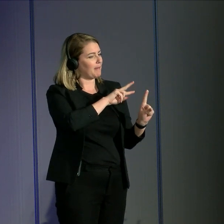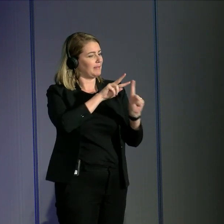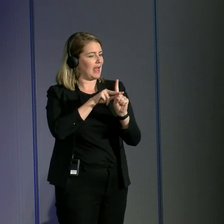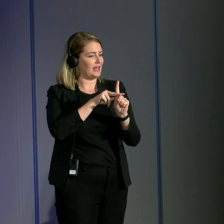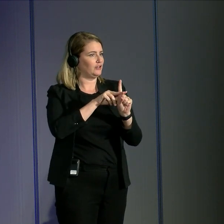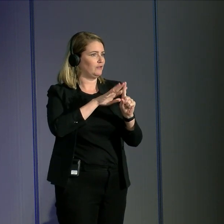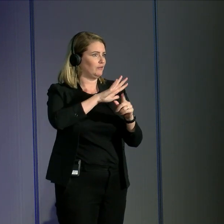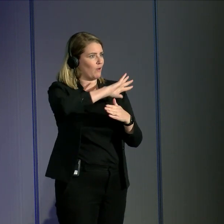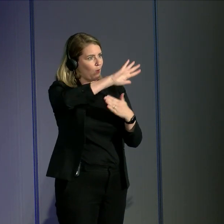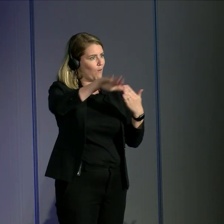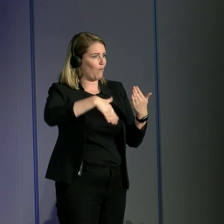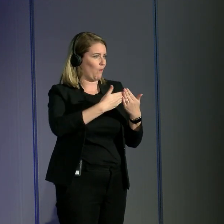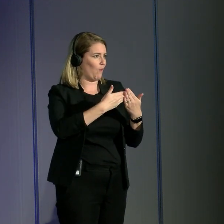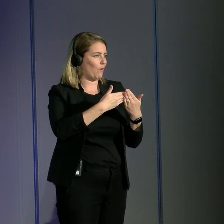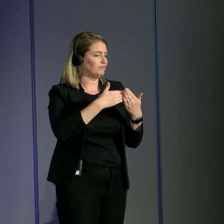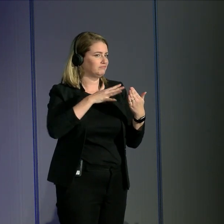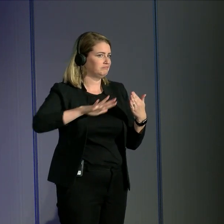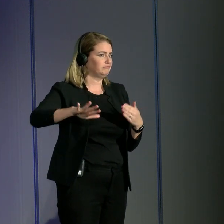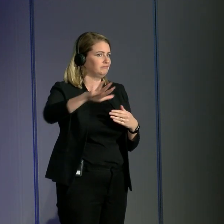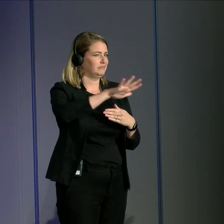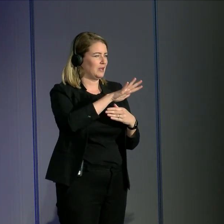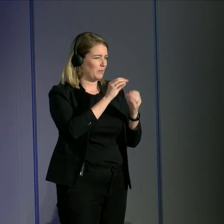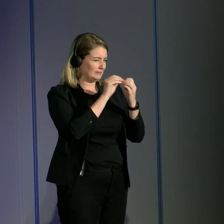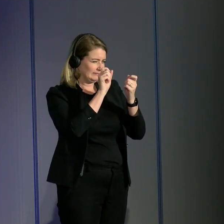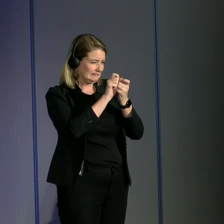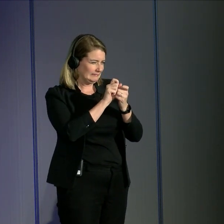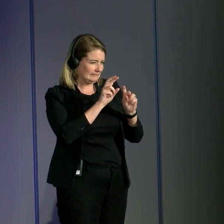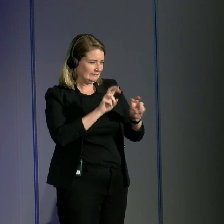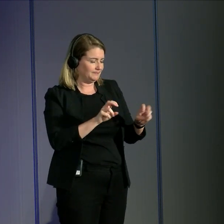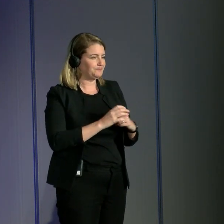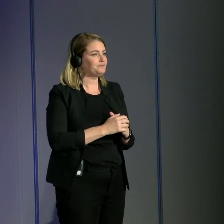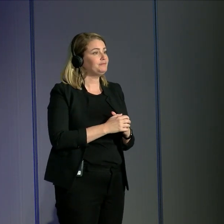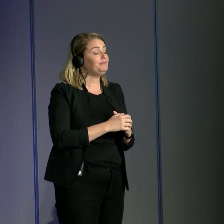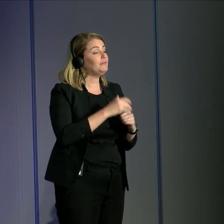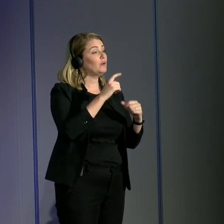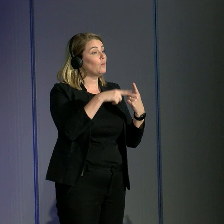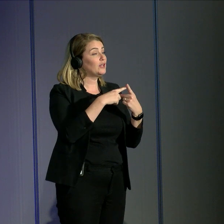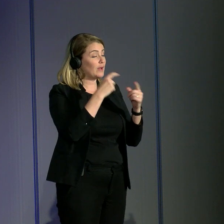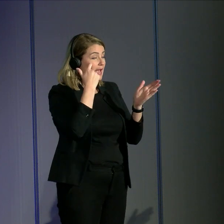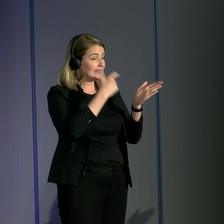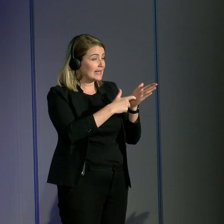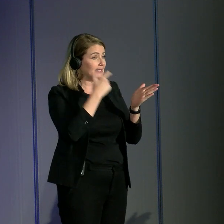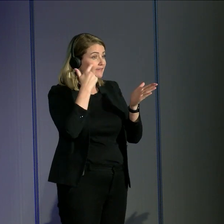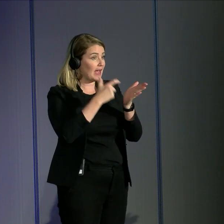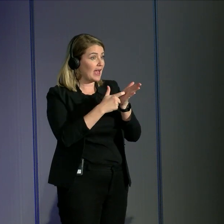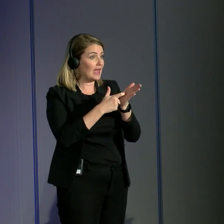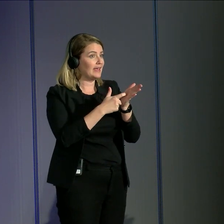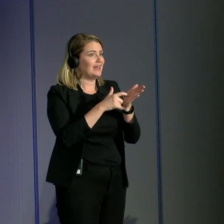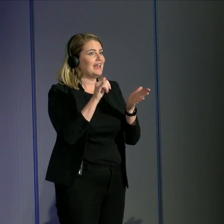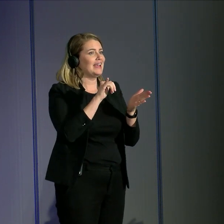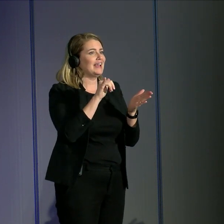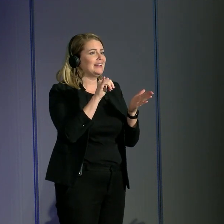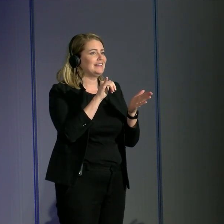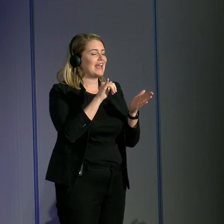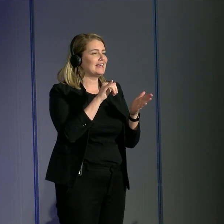So they're important assets. Let's see if I identify those, they help you, it's like a canary in the coal mine to tell